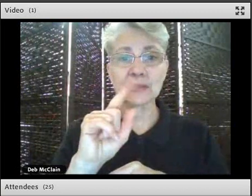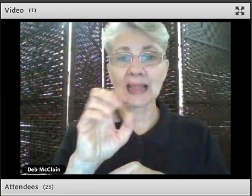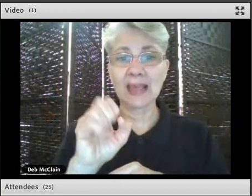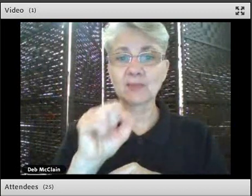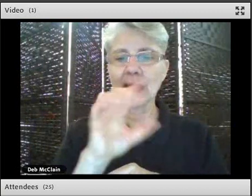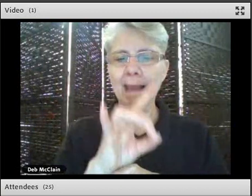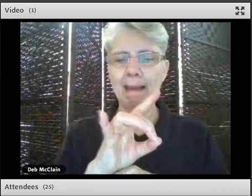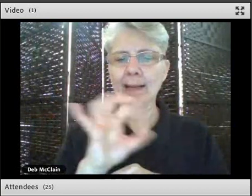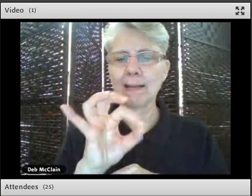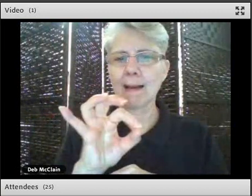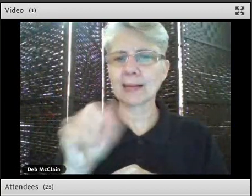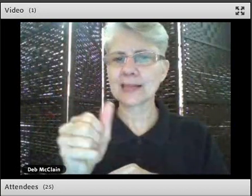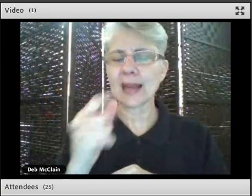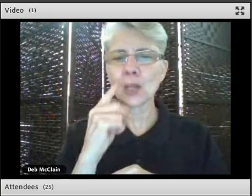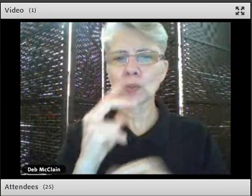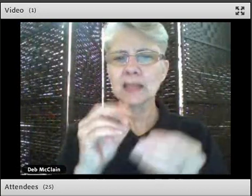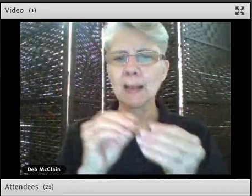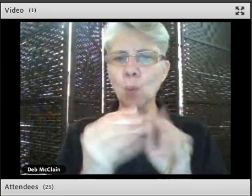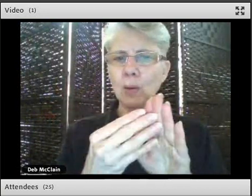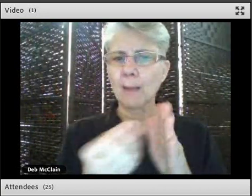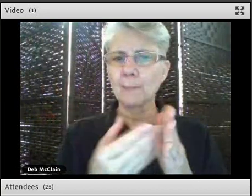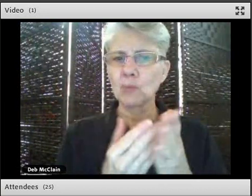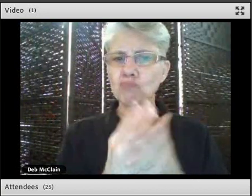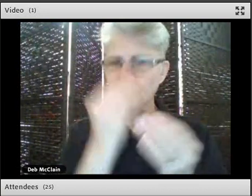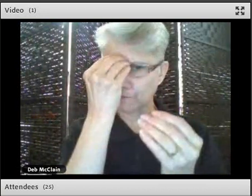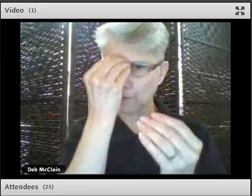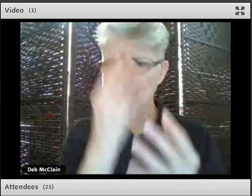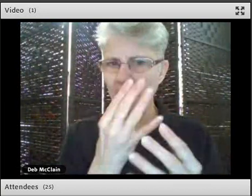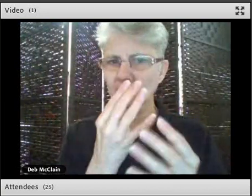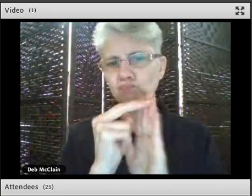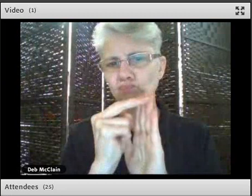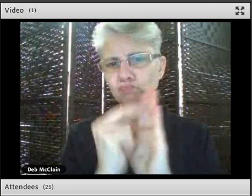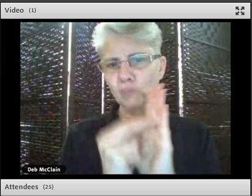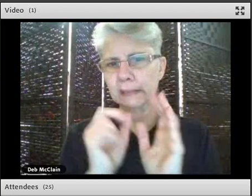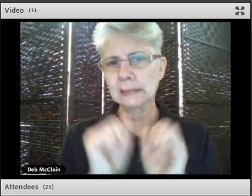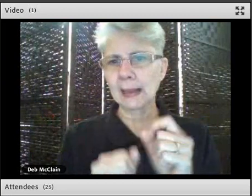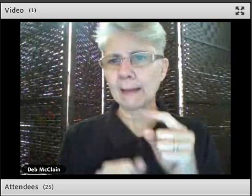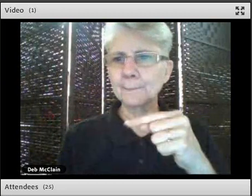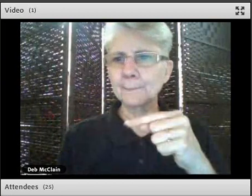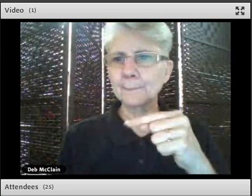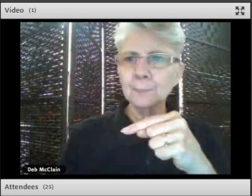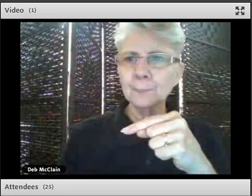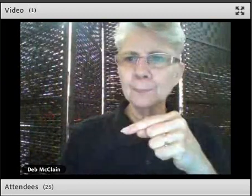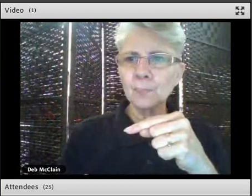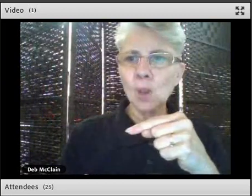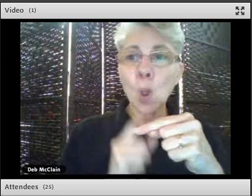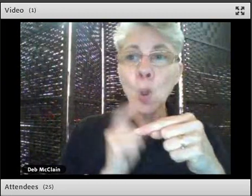We can see who the publisher is, as well, and we see the producer and director.